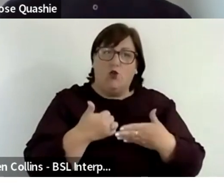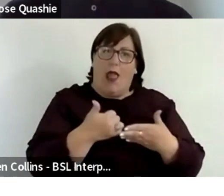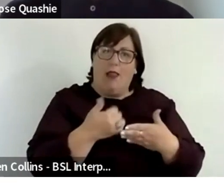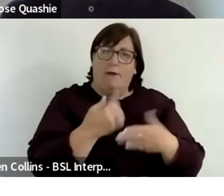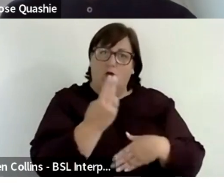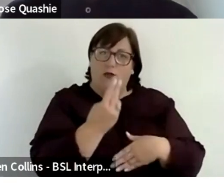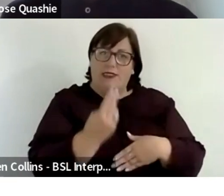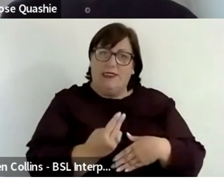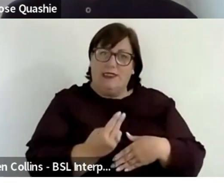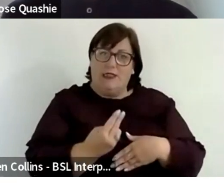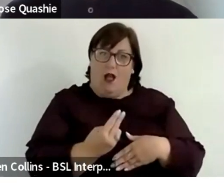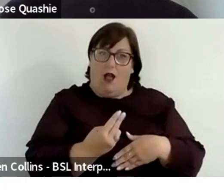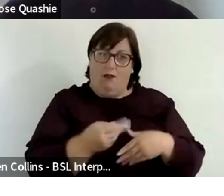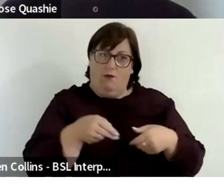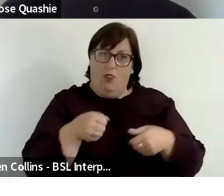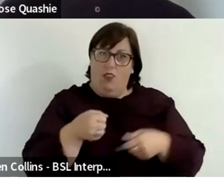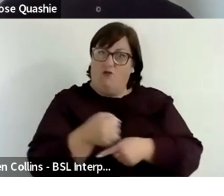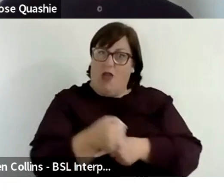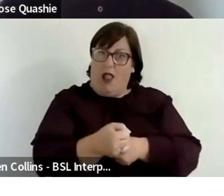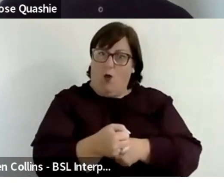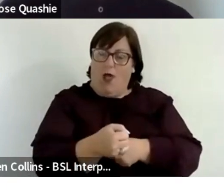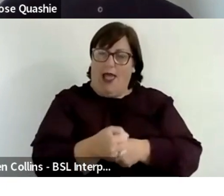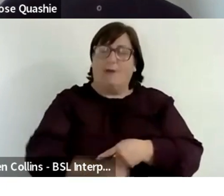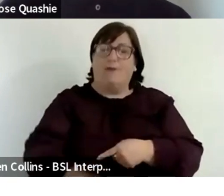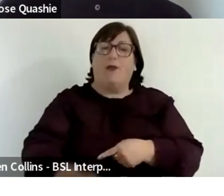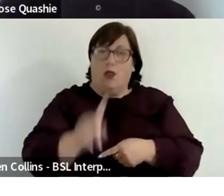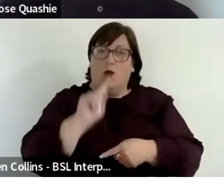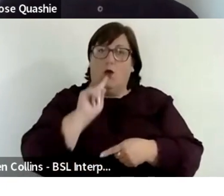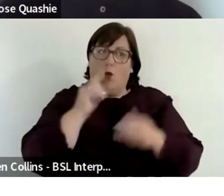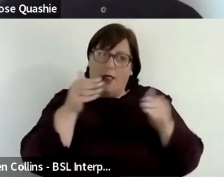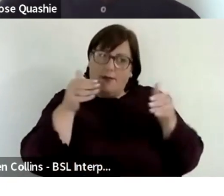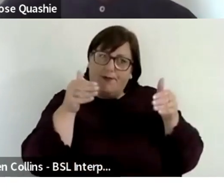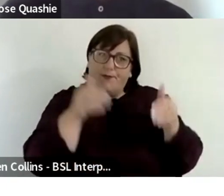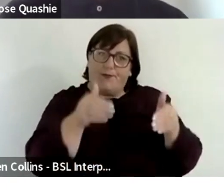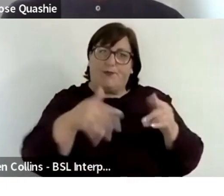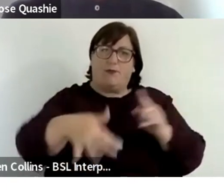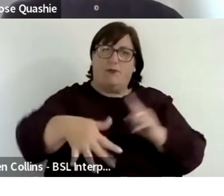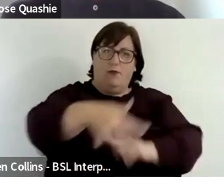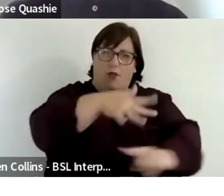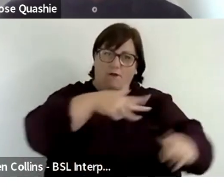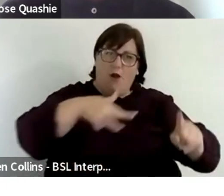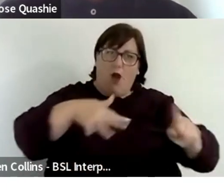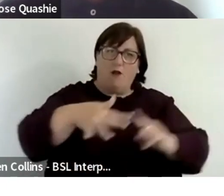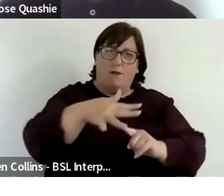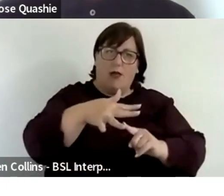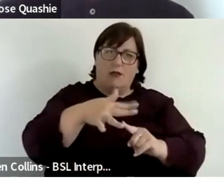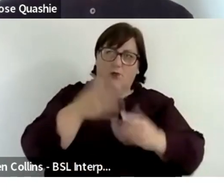We have a big focus on the environment in terms of making sure we support the Government's commitment around Net Zero carbon.